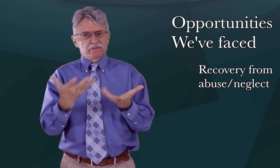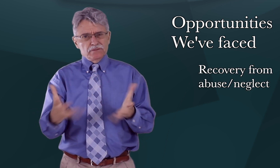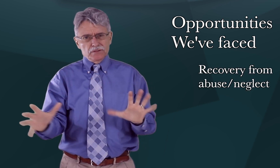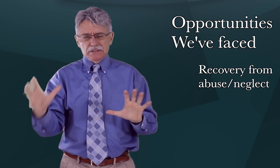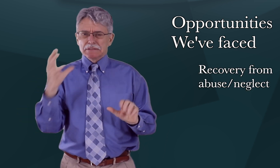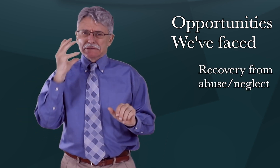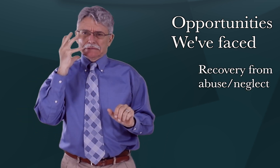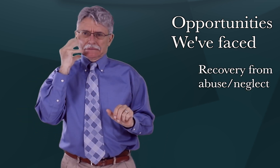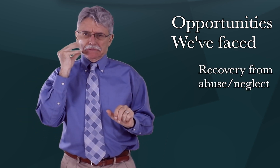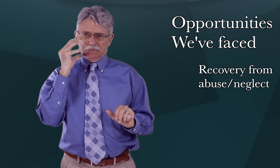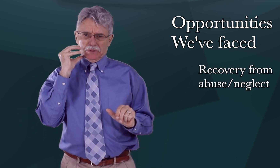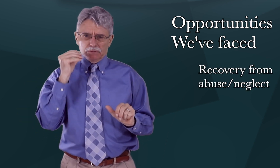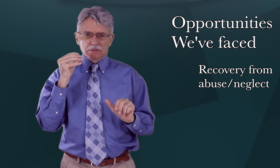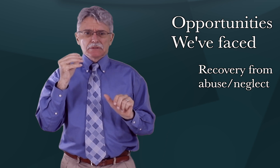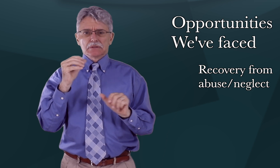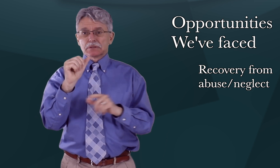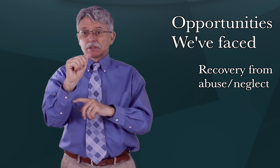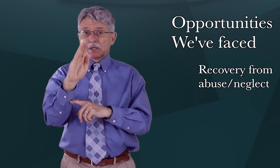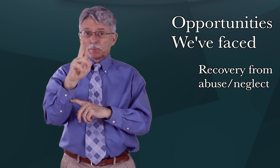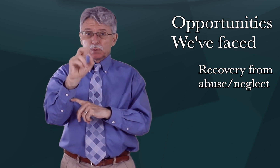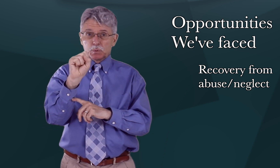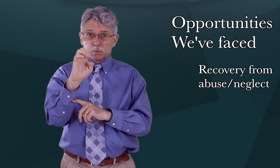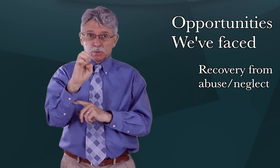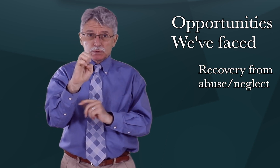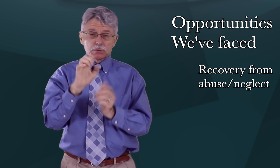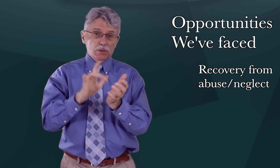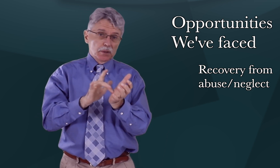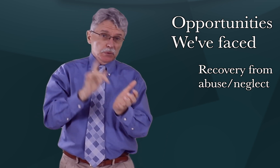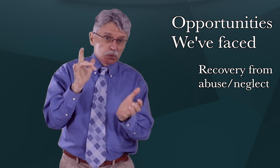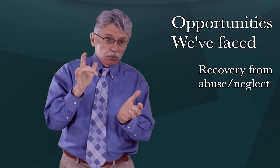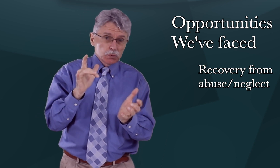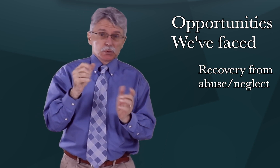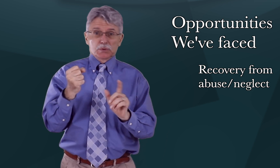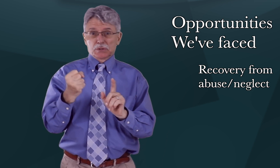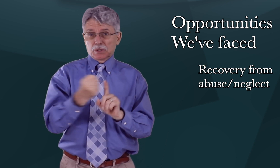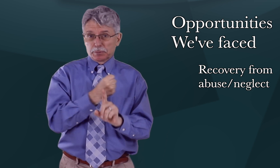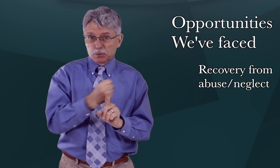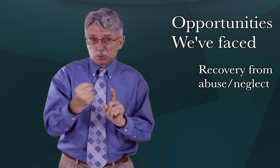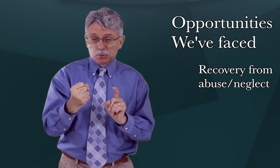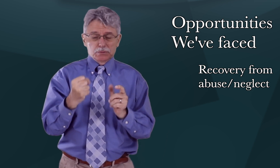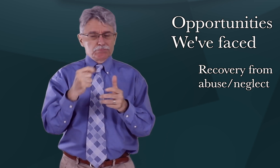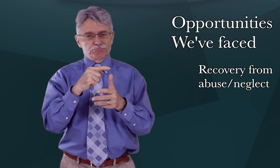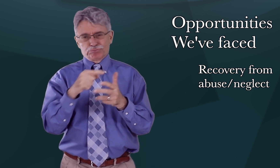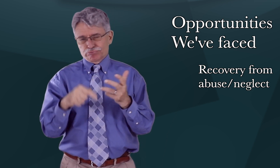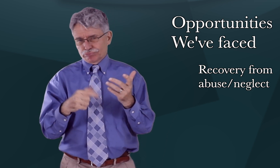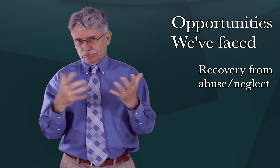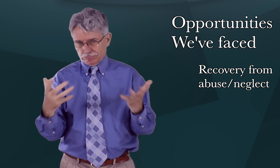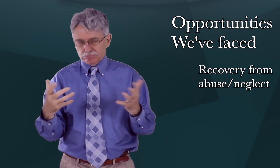Many of our children, you know, joined our family recovering from abuse, neglect,